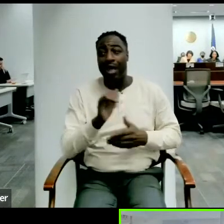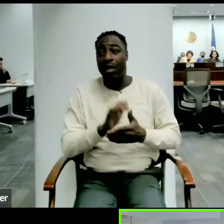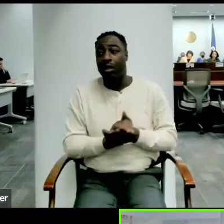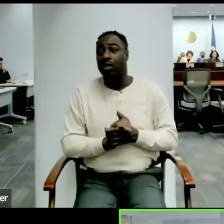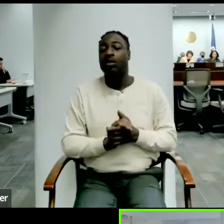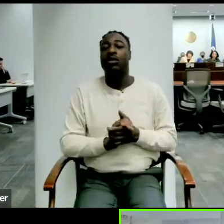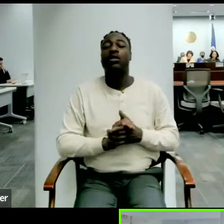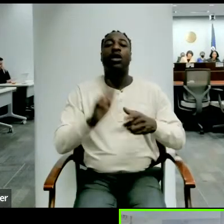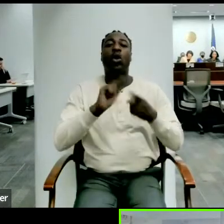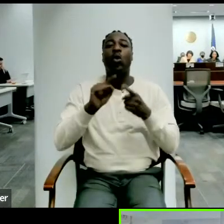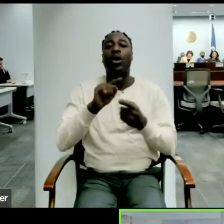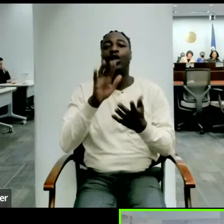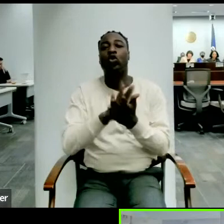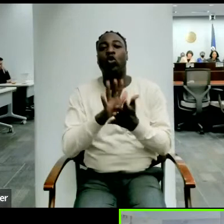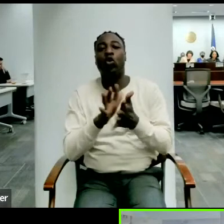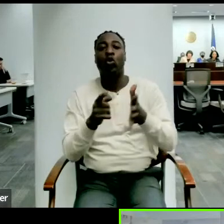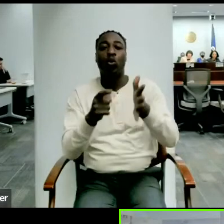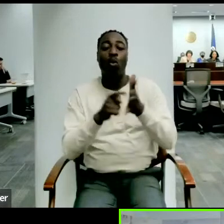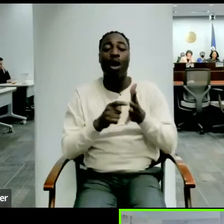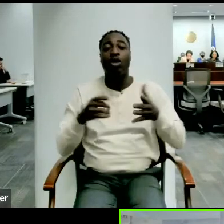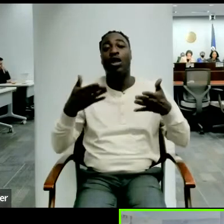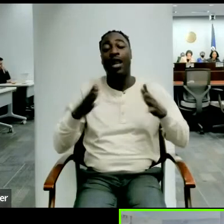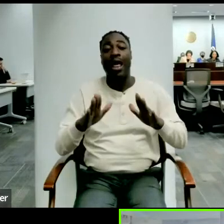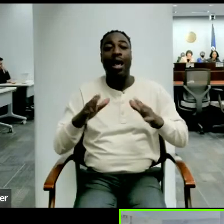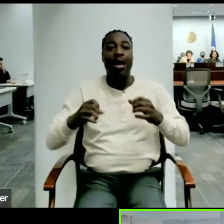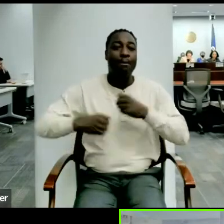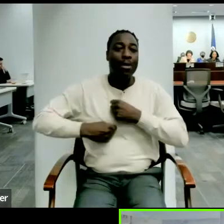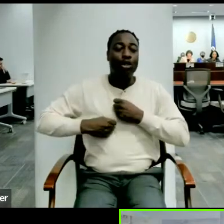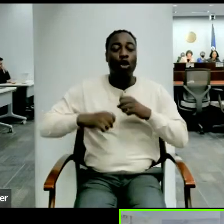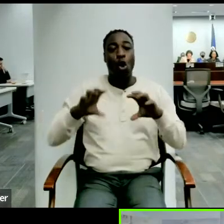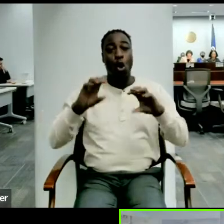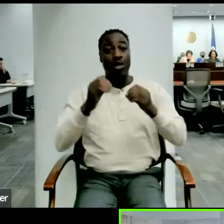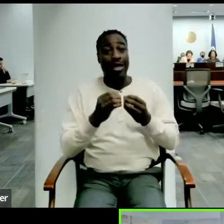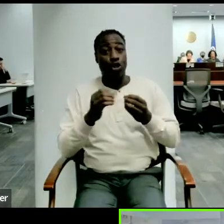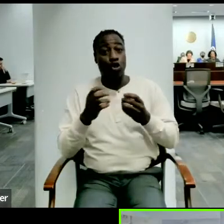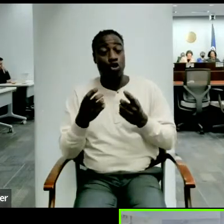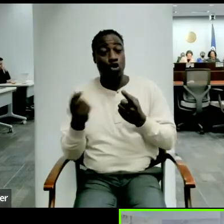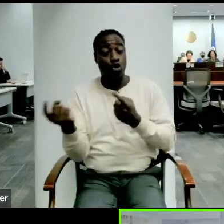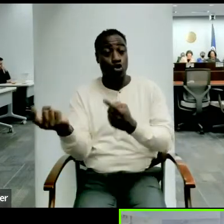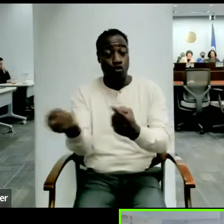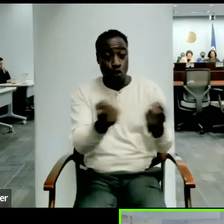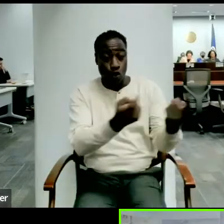when schools were required to allow military organizations to recruit that students can